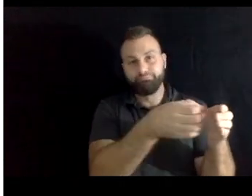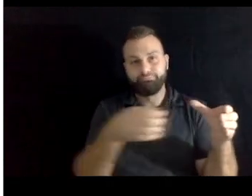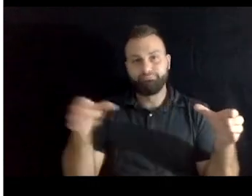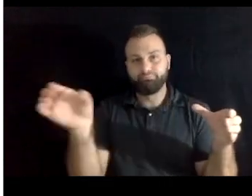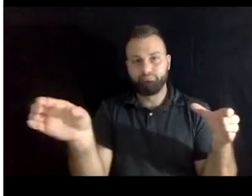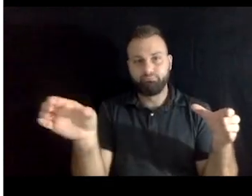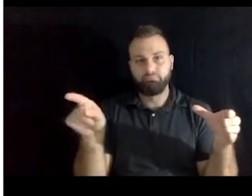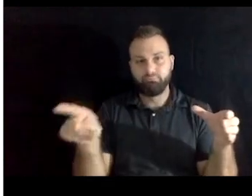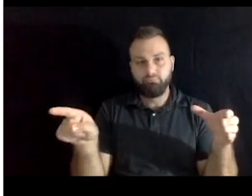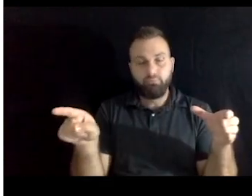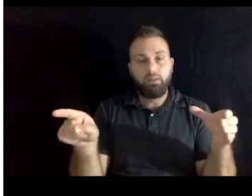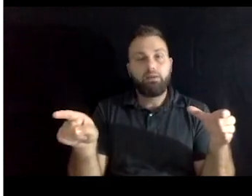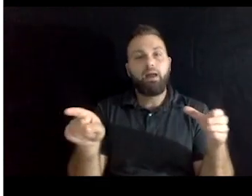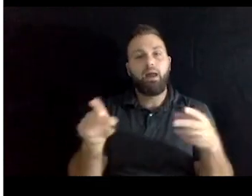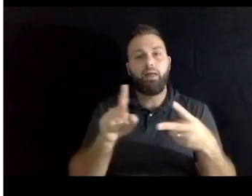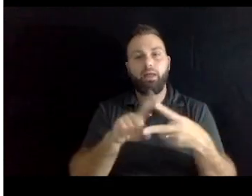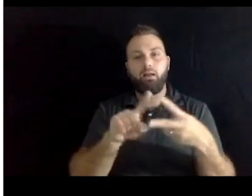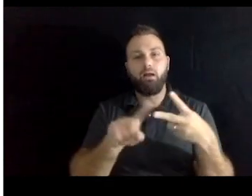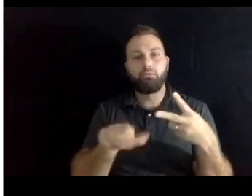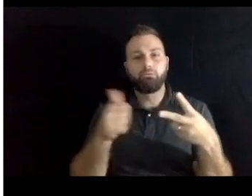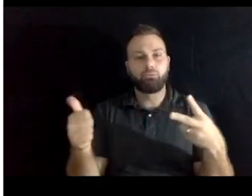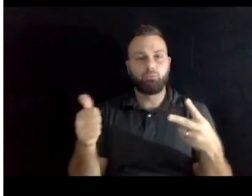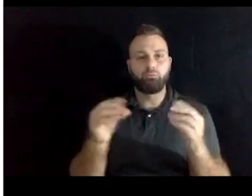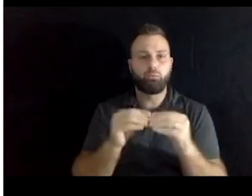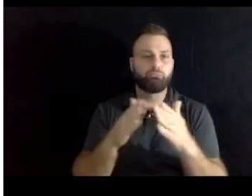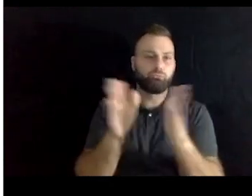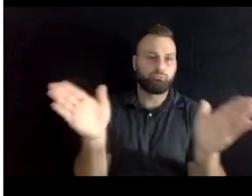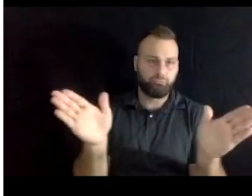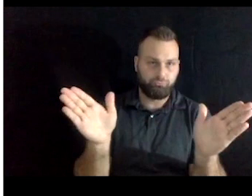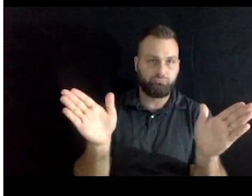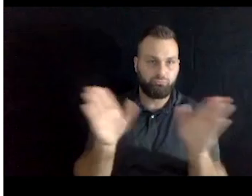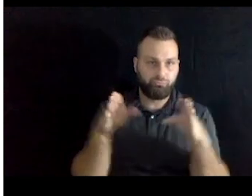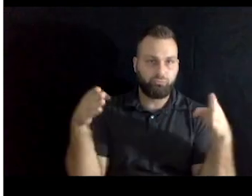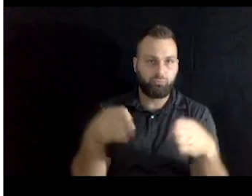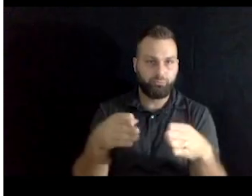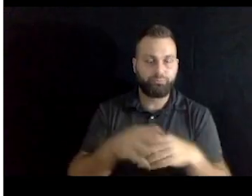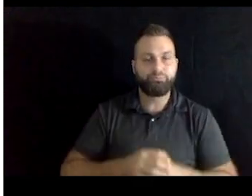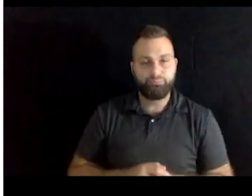which had a broader focus. So this is not an exhaustive list of demonstrations.